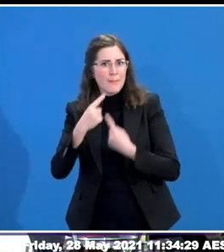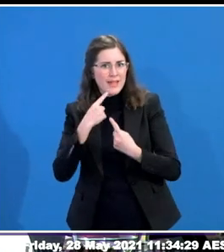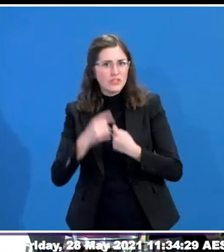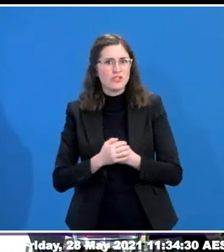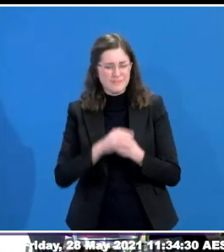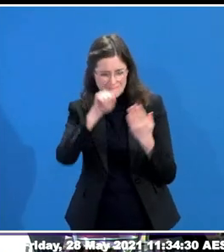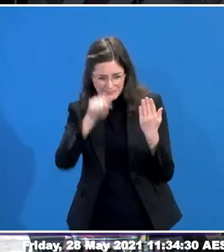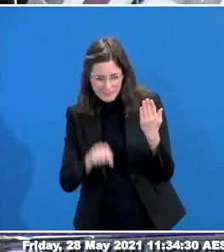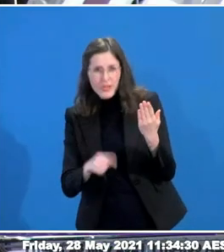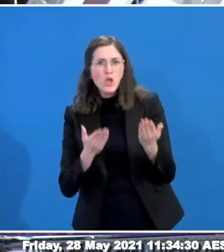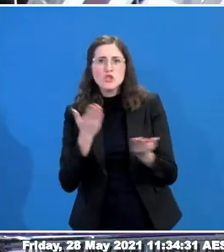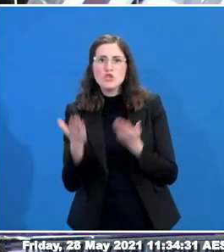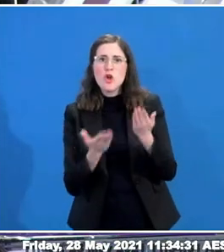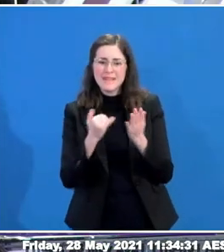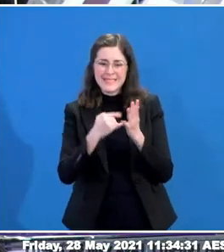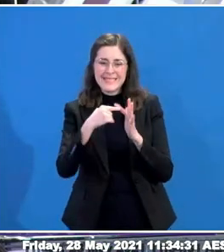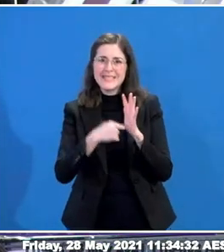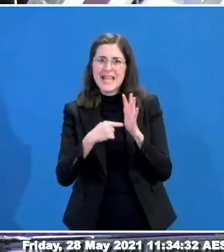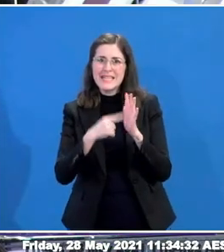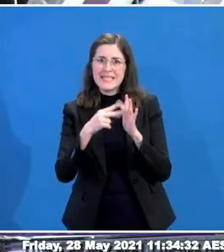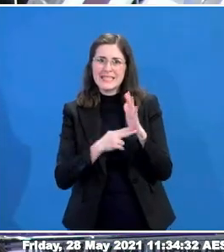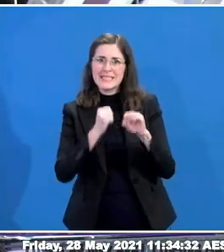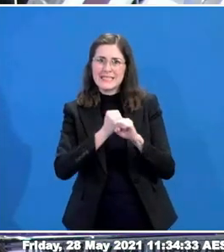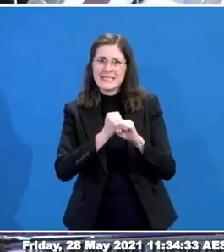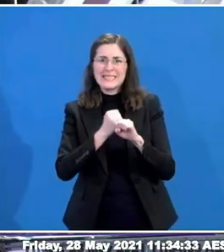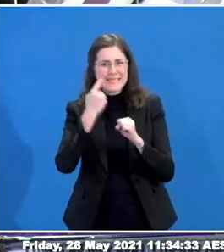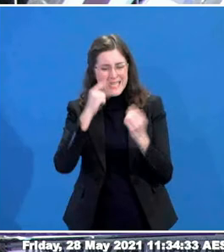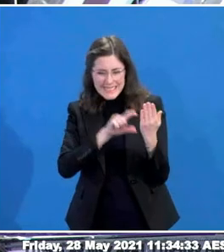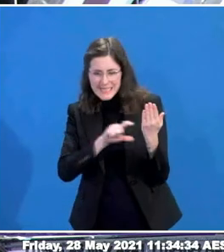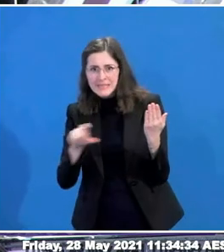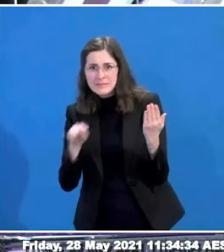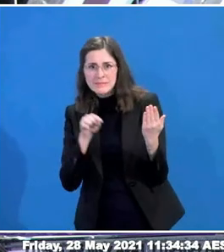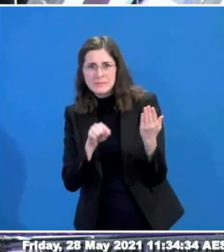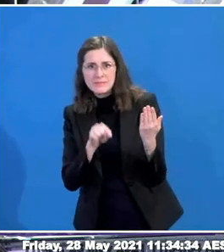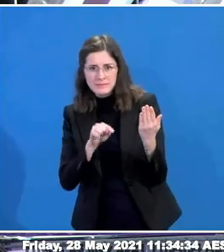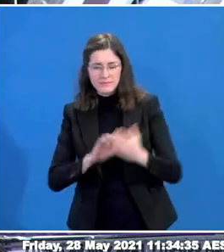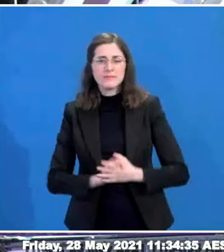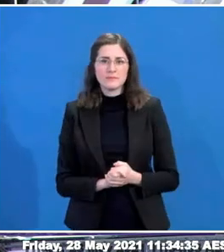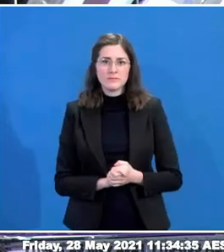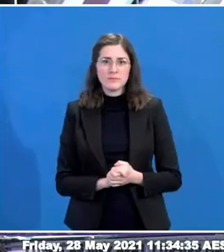you will see the second last paragraph is where you provide a report in